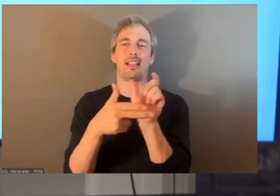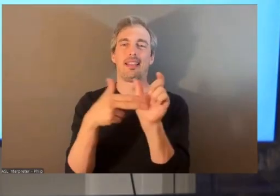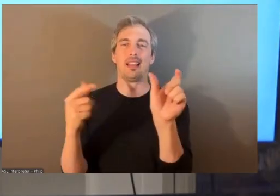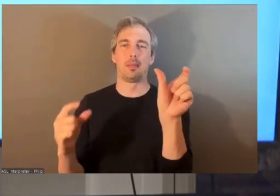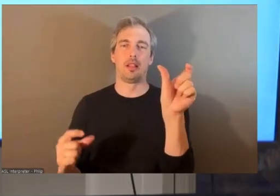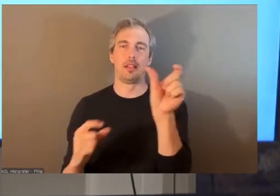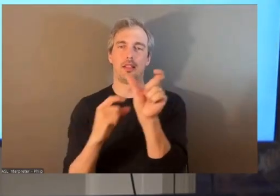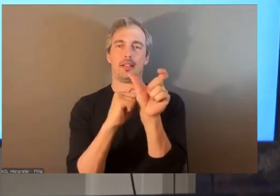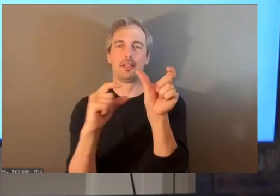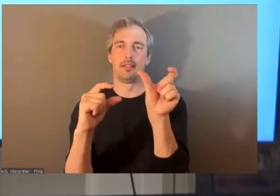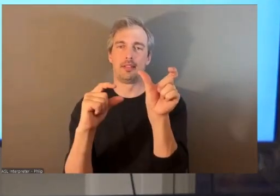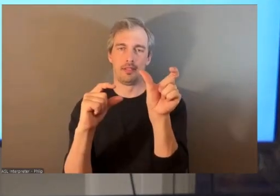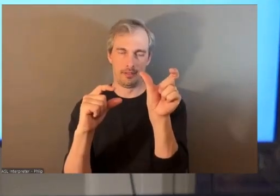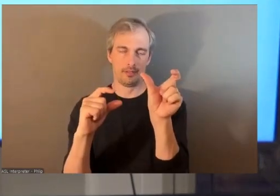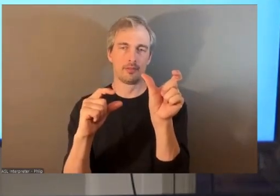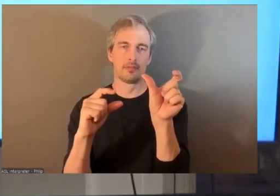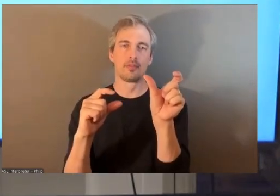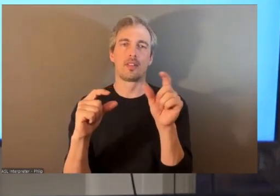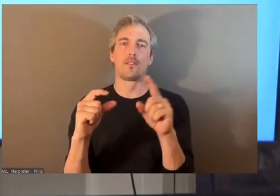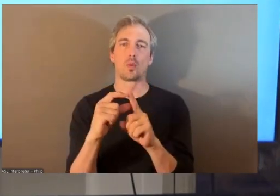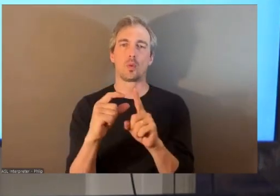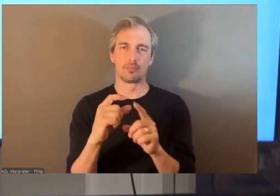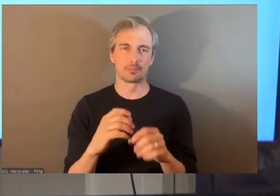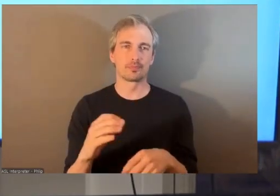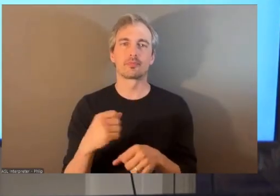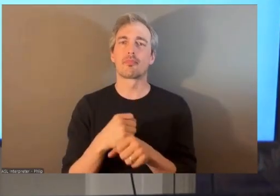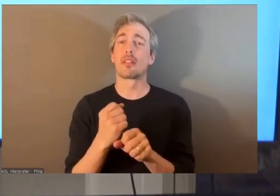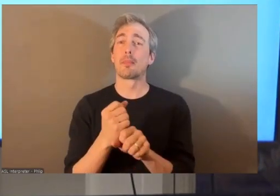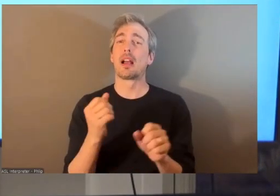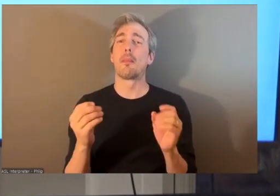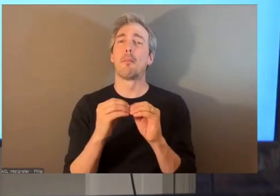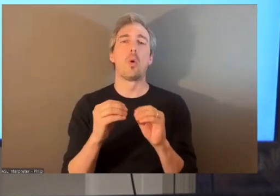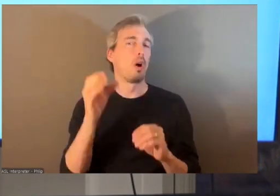accessible and easier to localize and easier to internationalize as well.